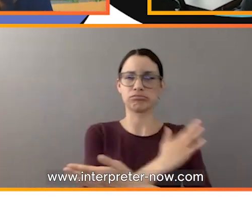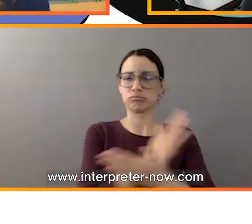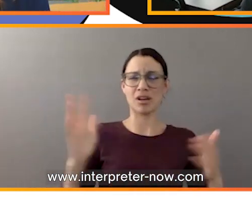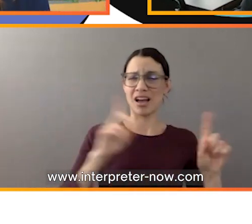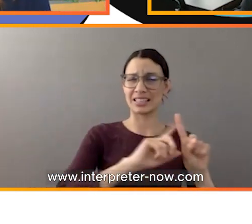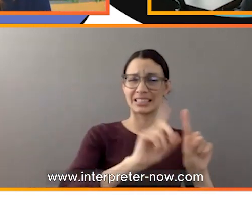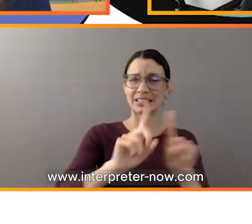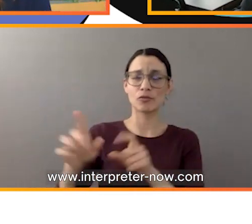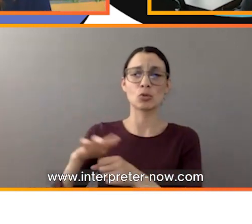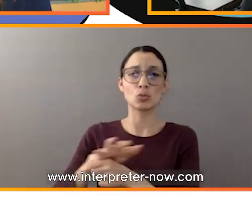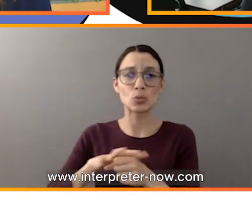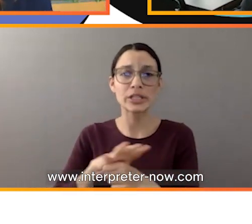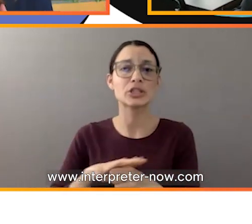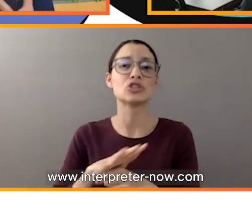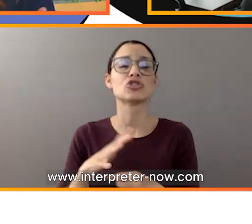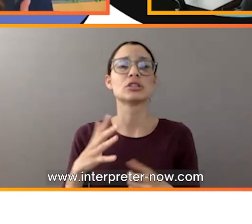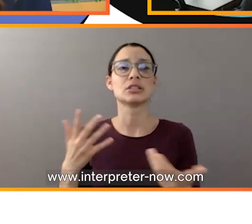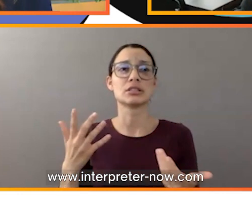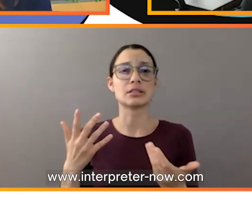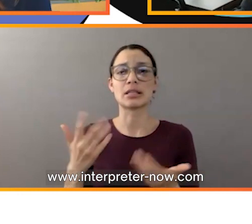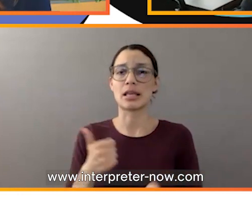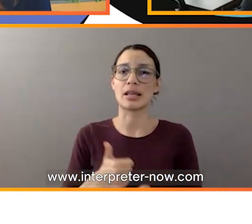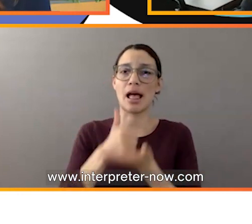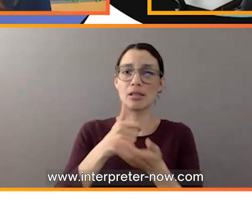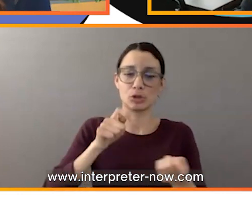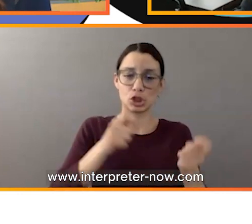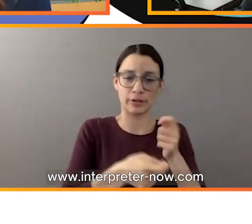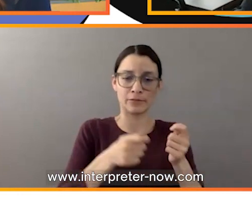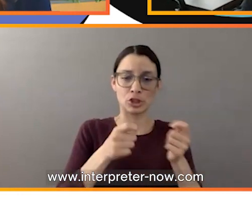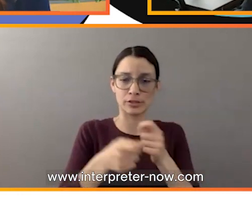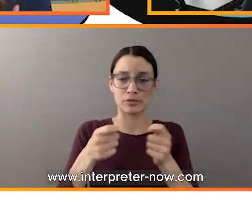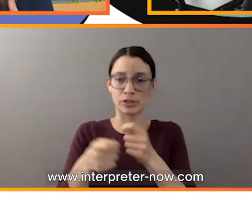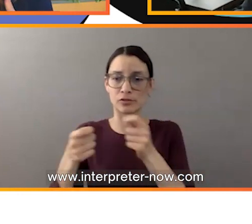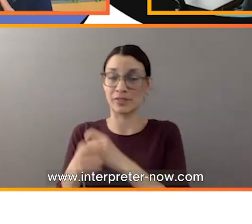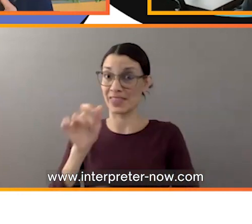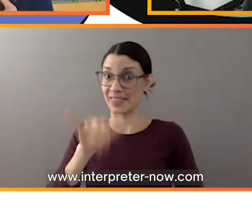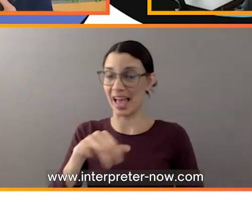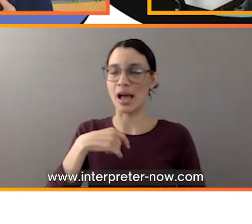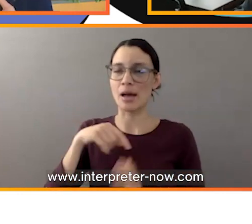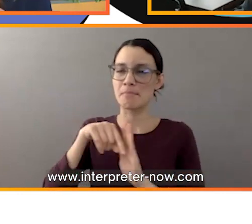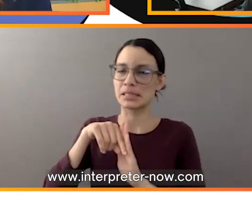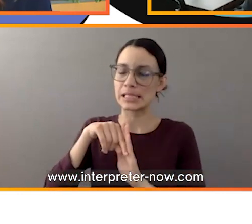regions, and fundamentally helping shift them is something I'm deeply proud of.